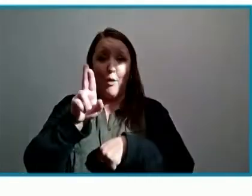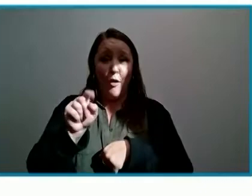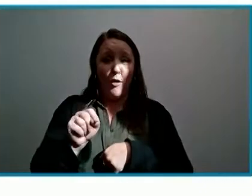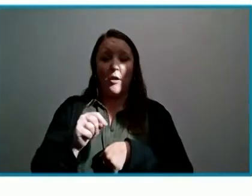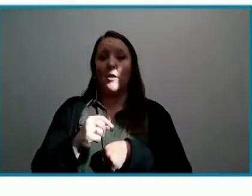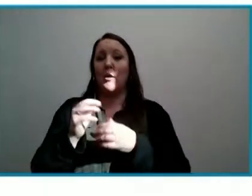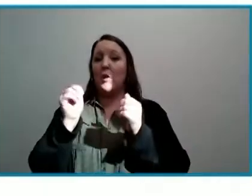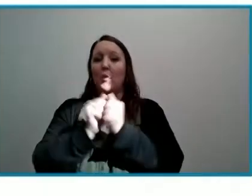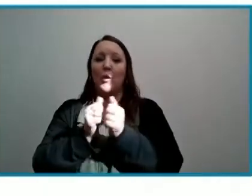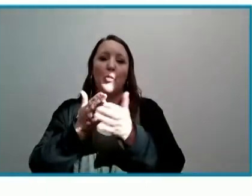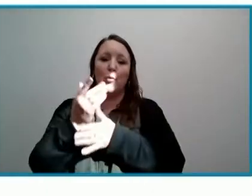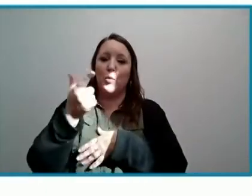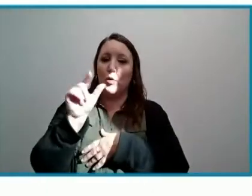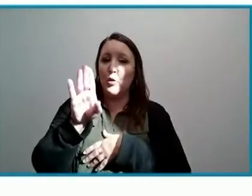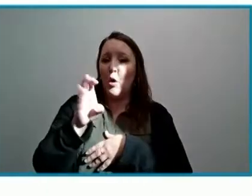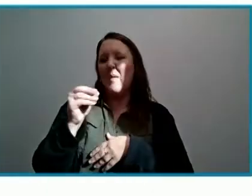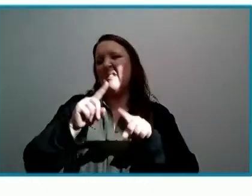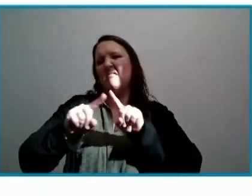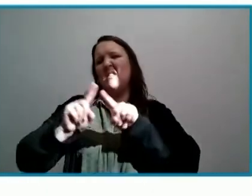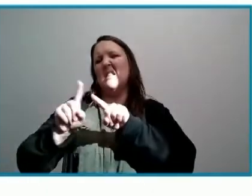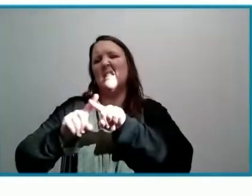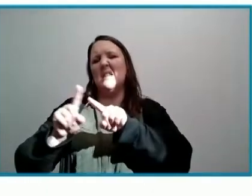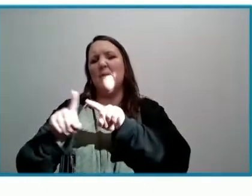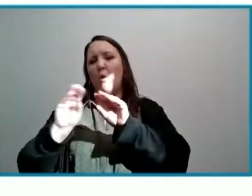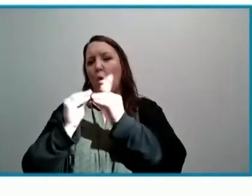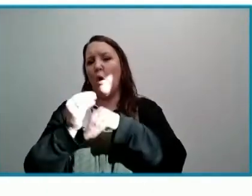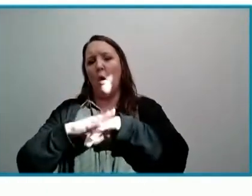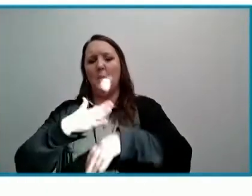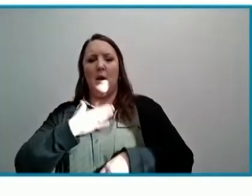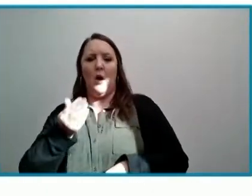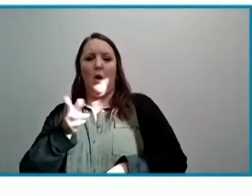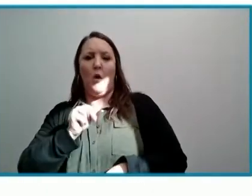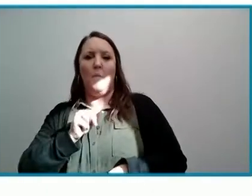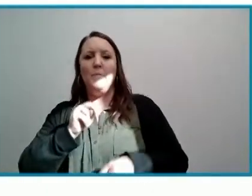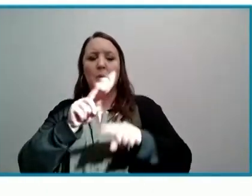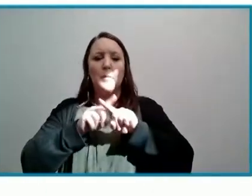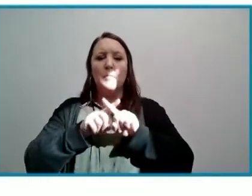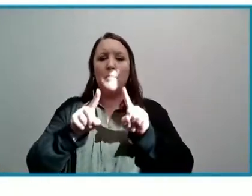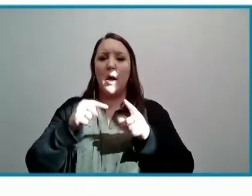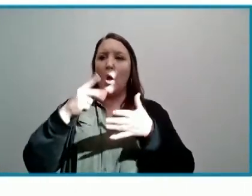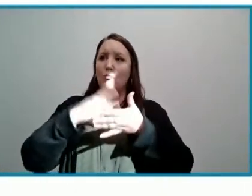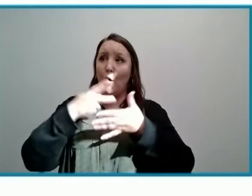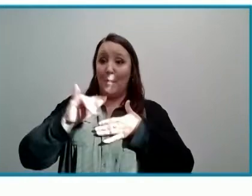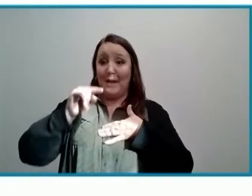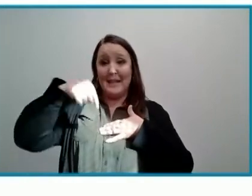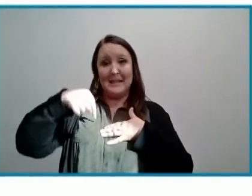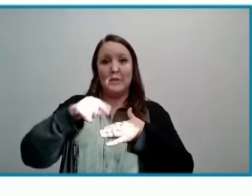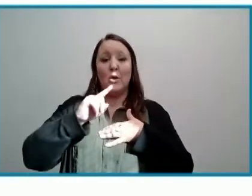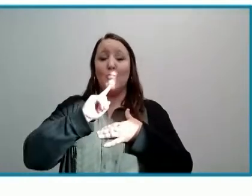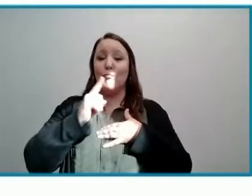The Globe and other things on, on my own, but it's, it's programs like this that gave me the confidence to be able to,